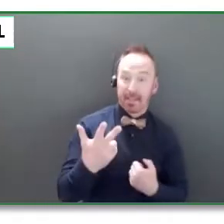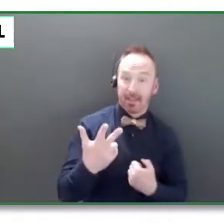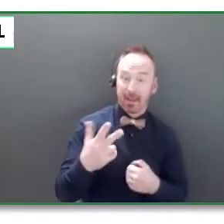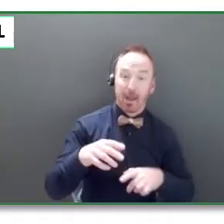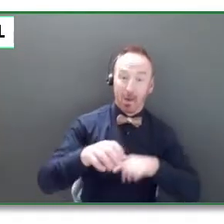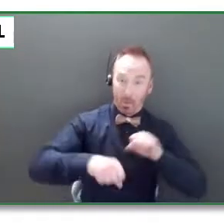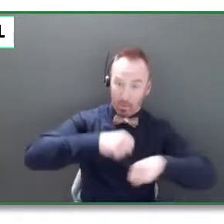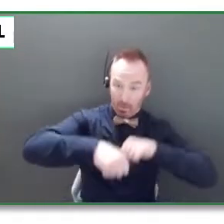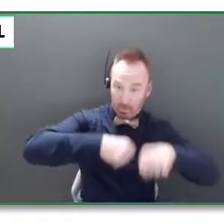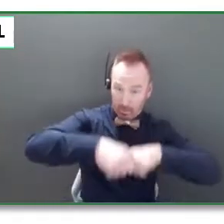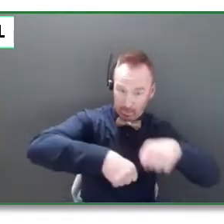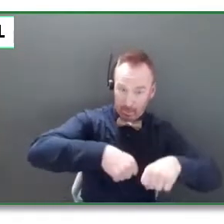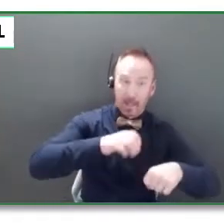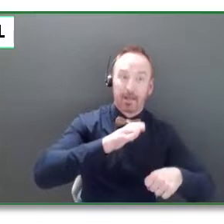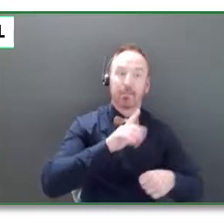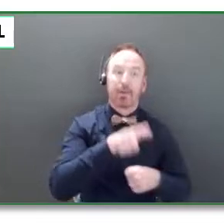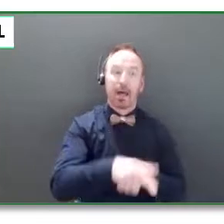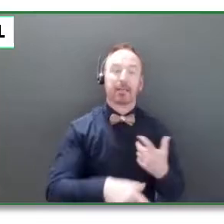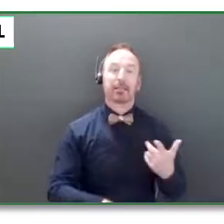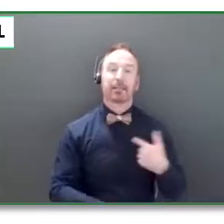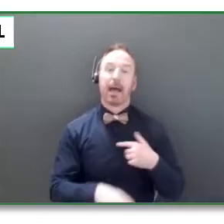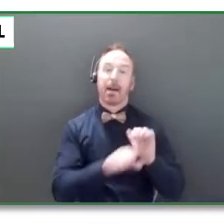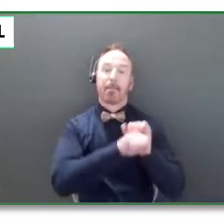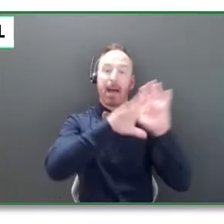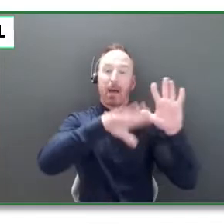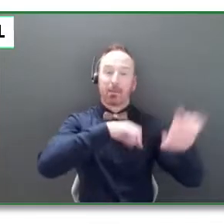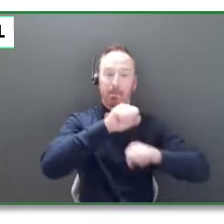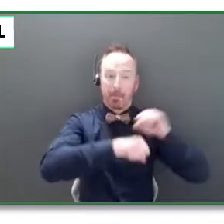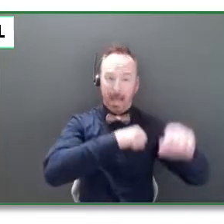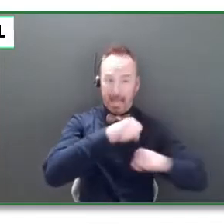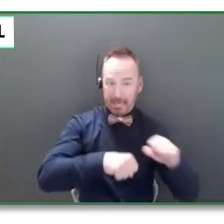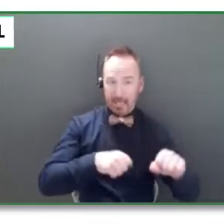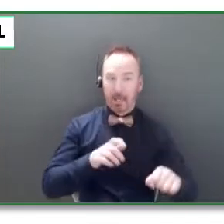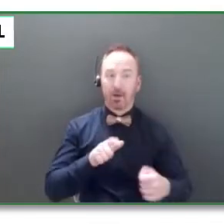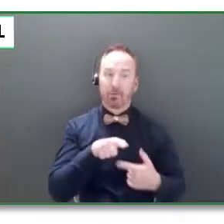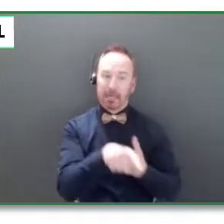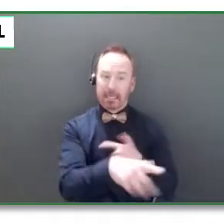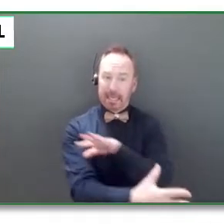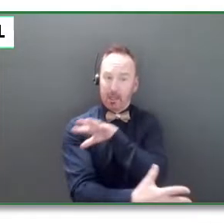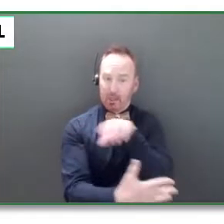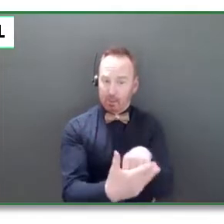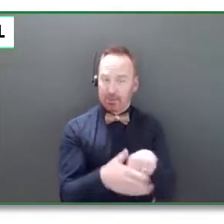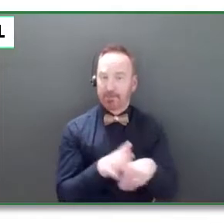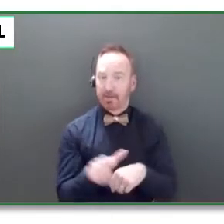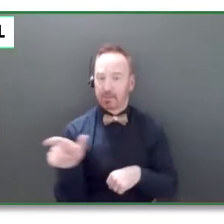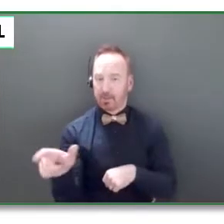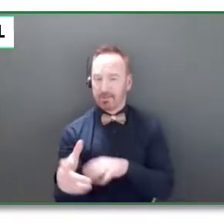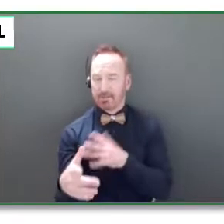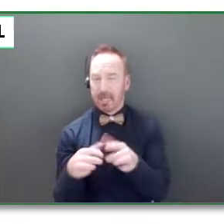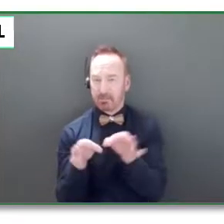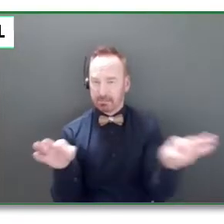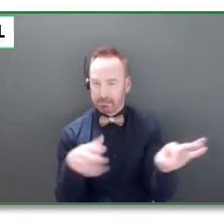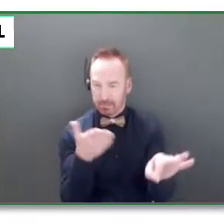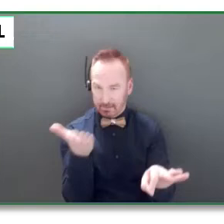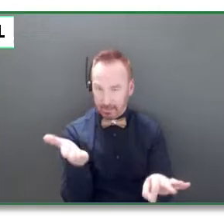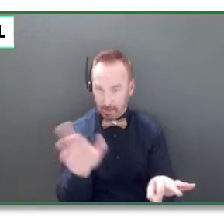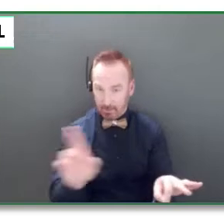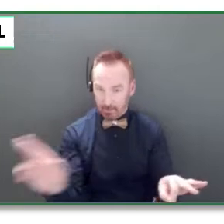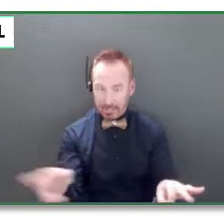forest trail with the Inclusive by Design logo to the right. Thank you for your time and allowing me to share this physical literacy enriched